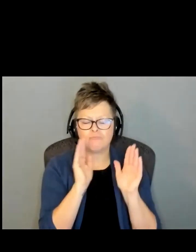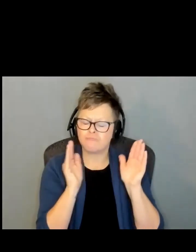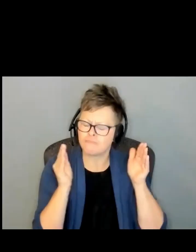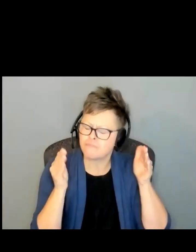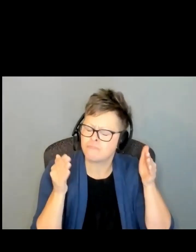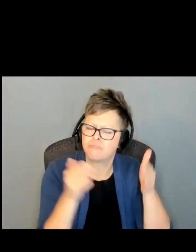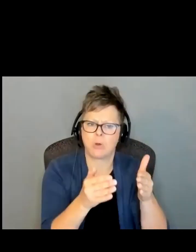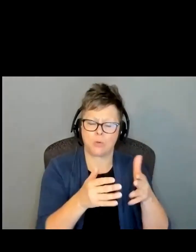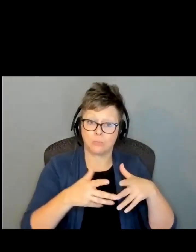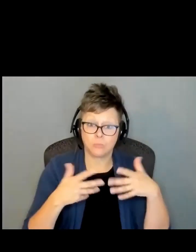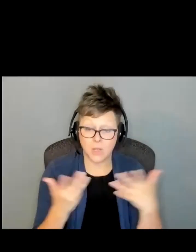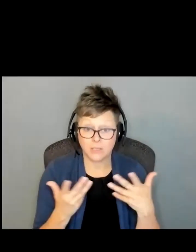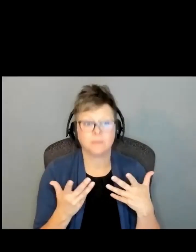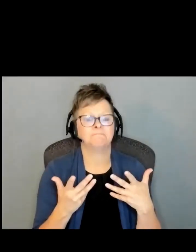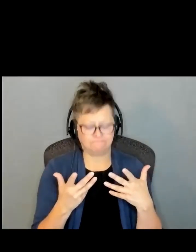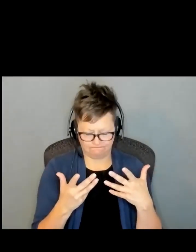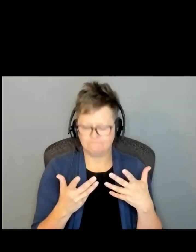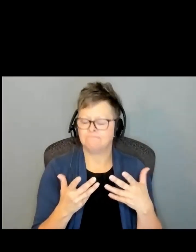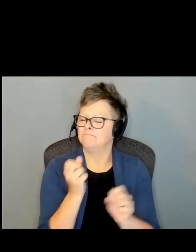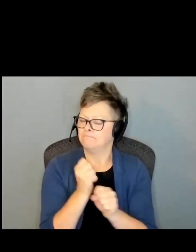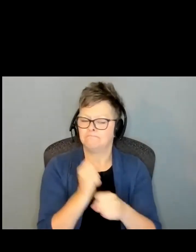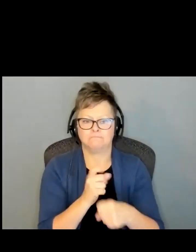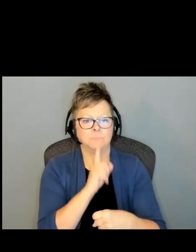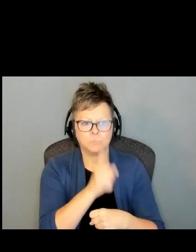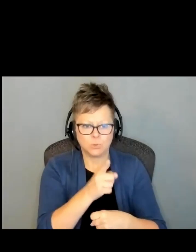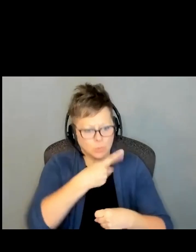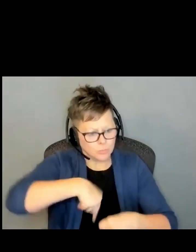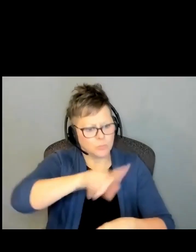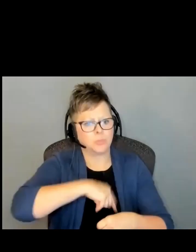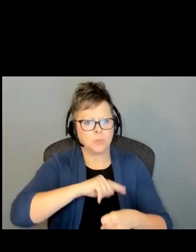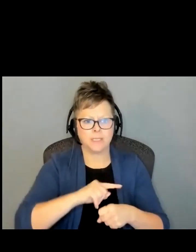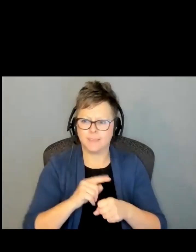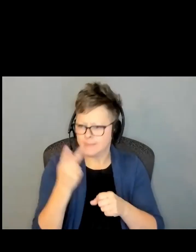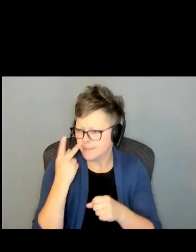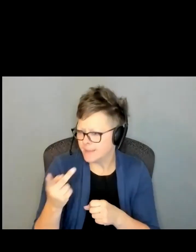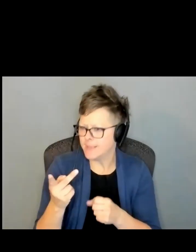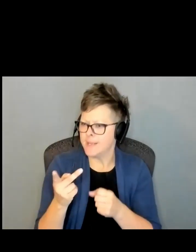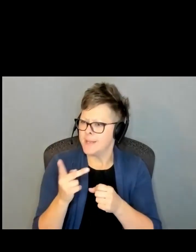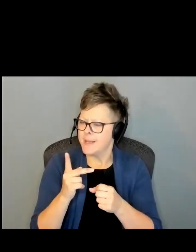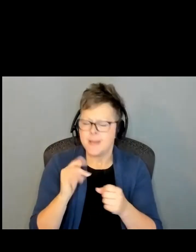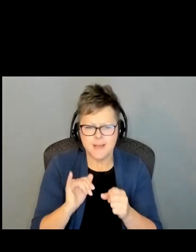was to dive deeper into community engagement.